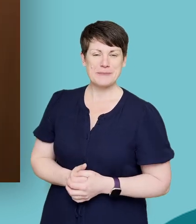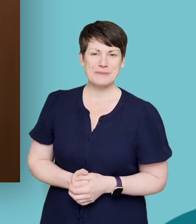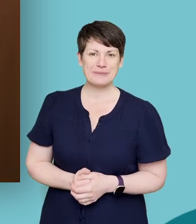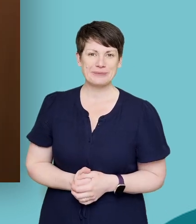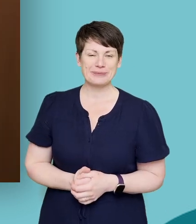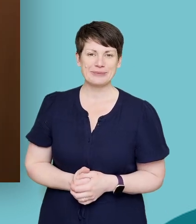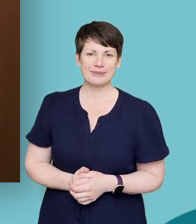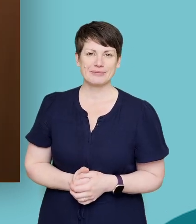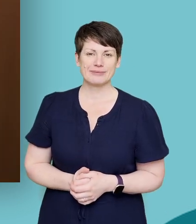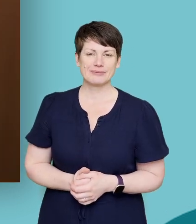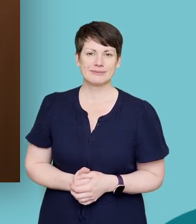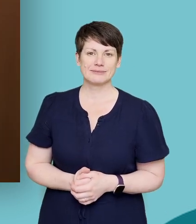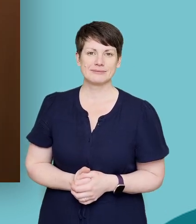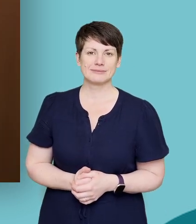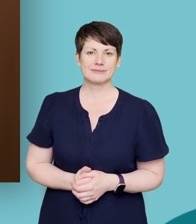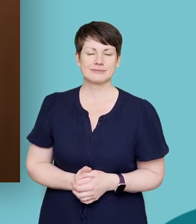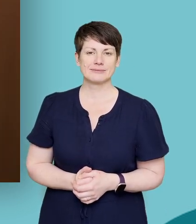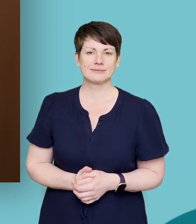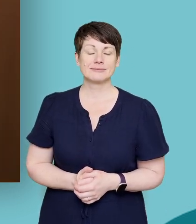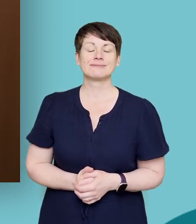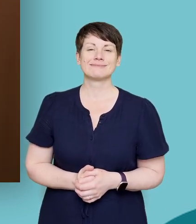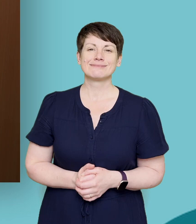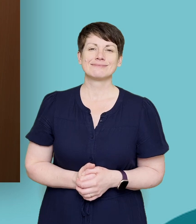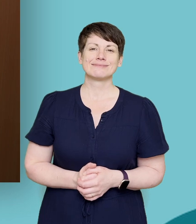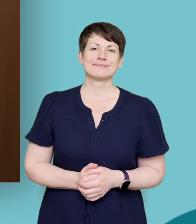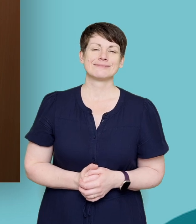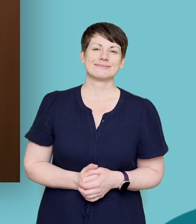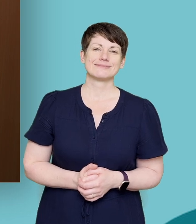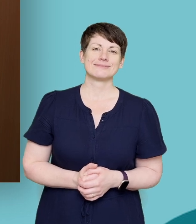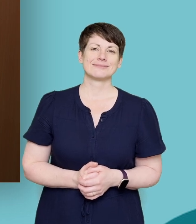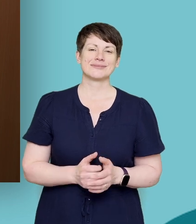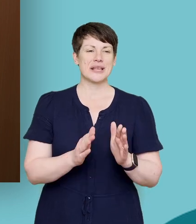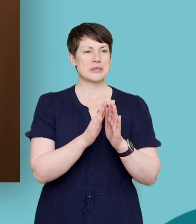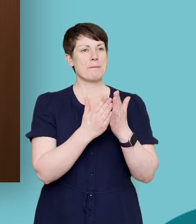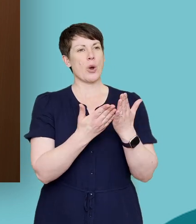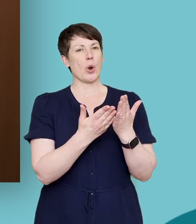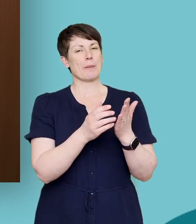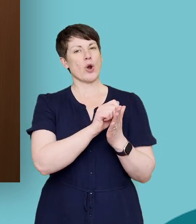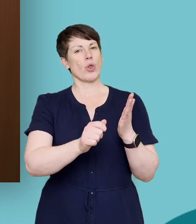There is an image that appears in a book by Donald Messer. The book's called